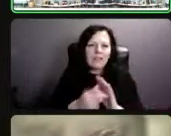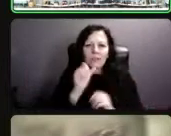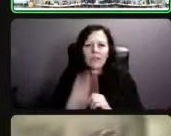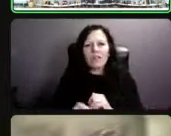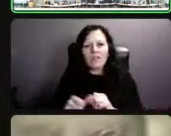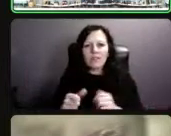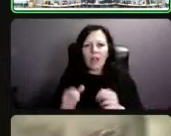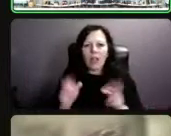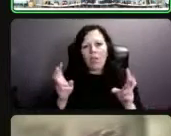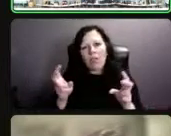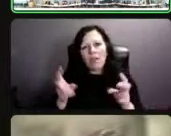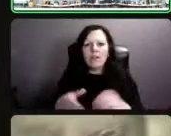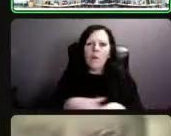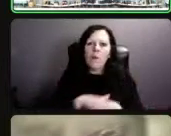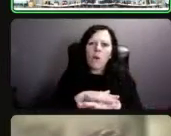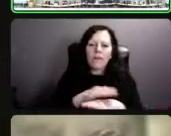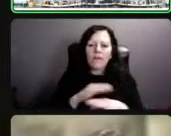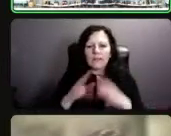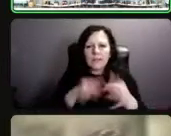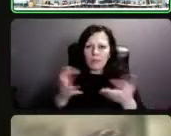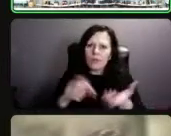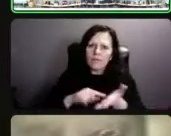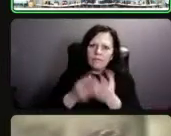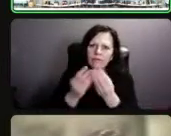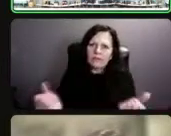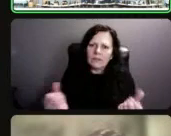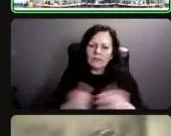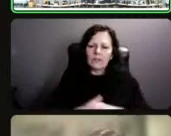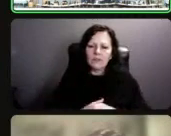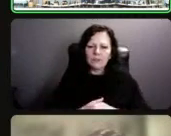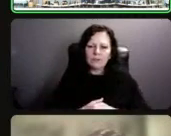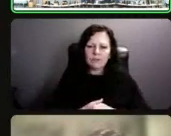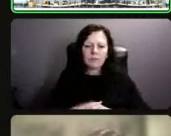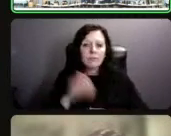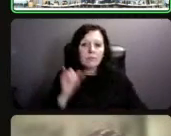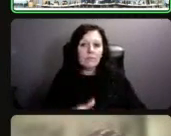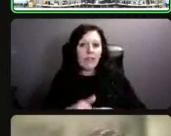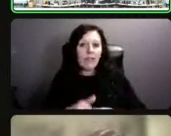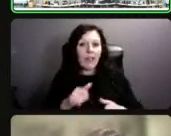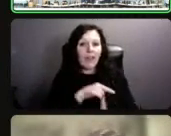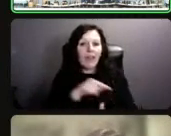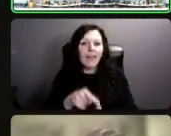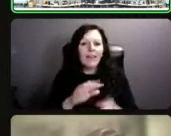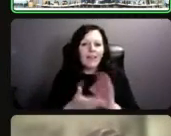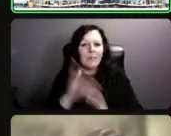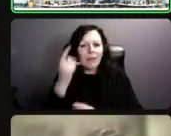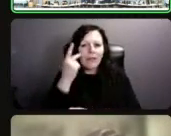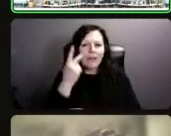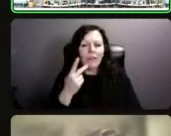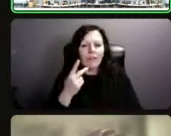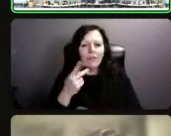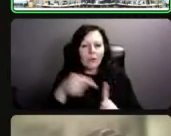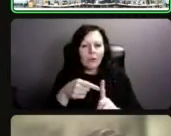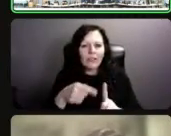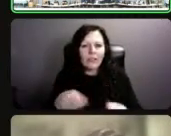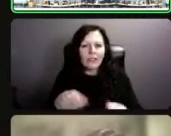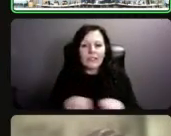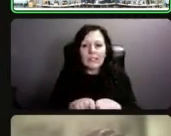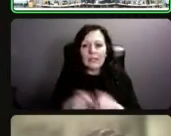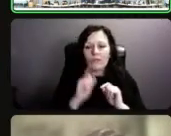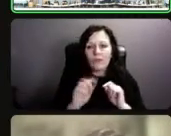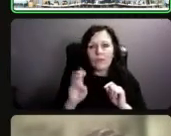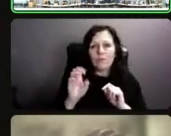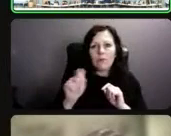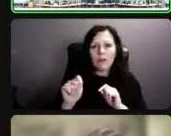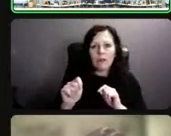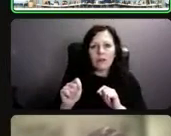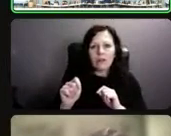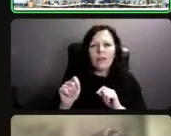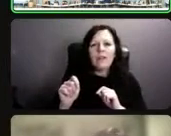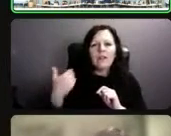SO THAT WE'RE NOT JUST PUTTING